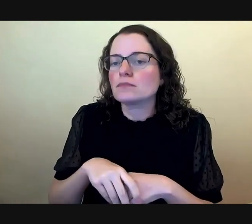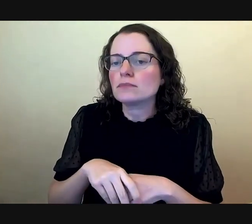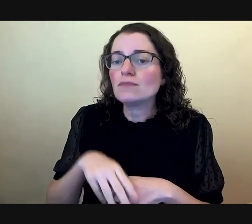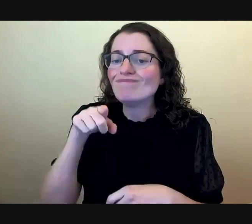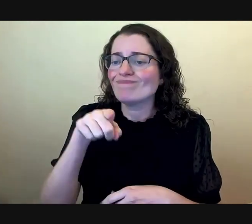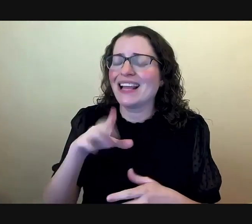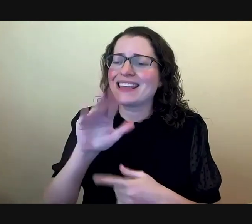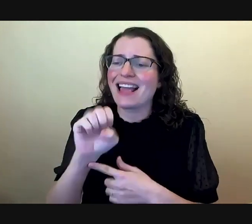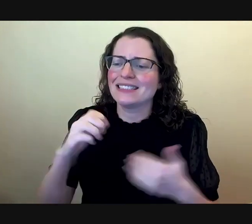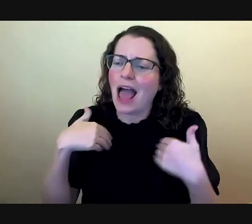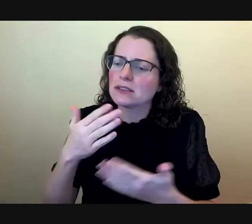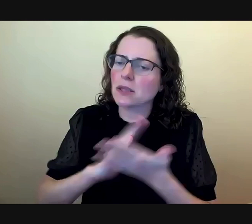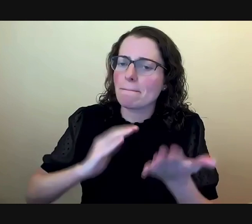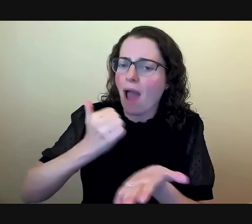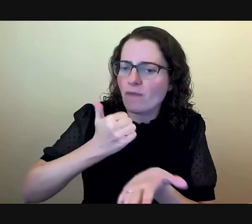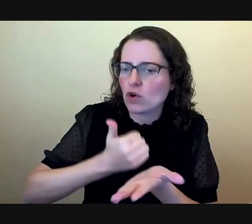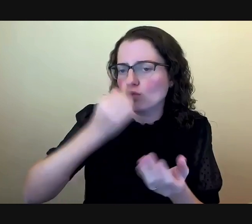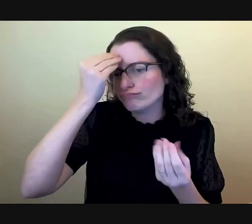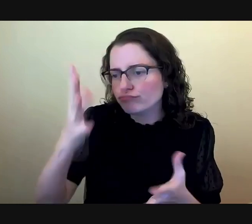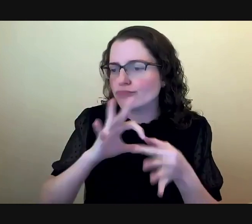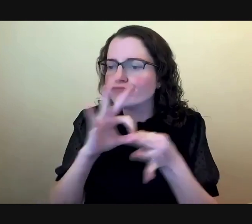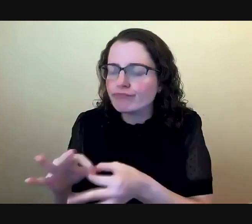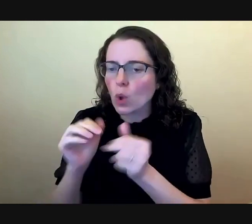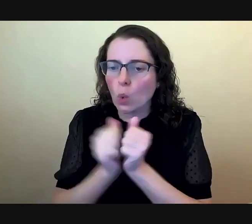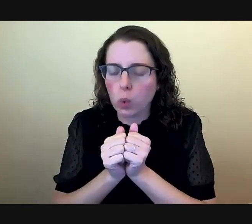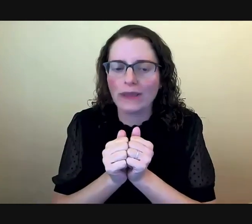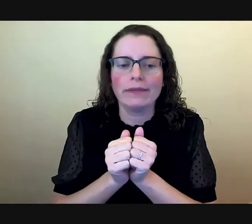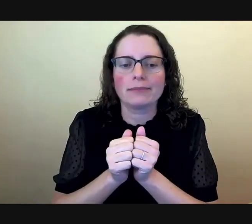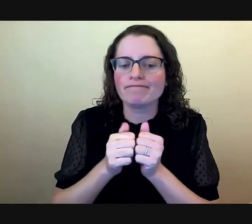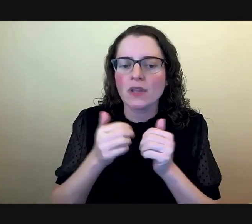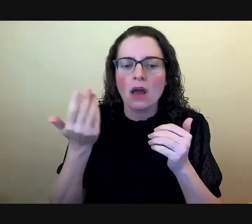And the case had some helpful information in regards